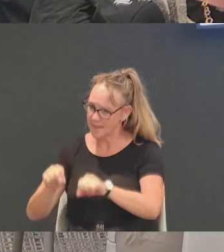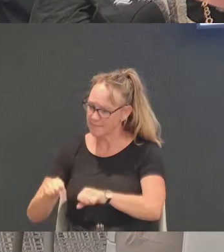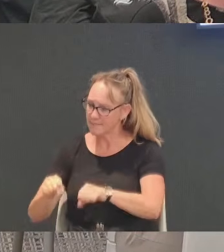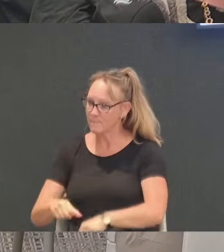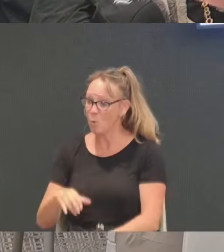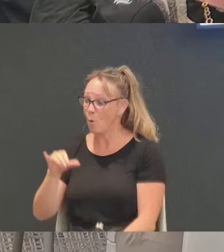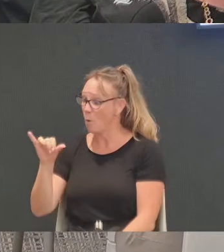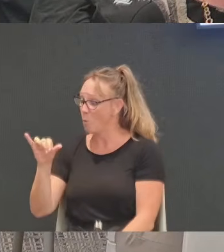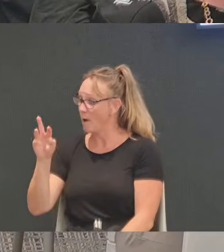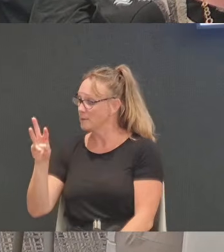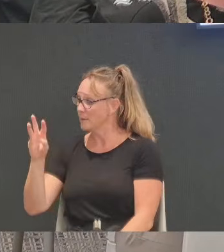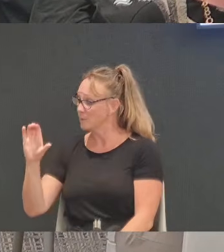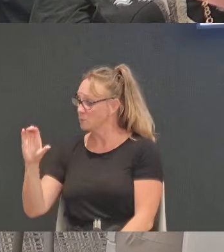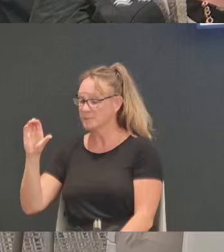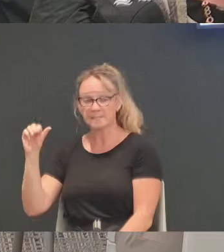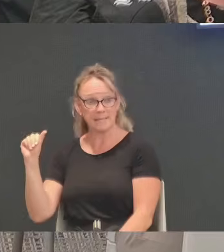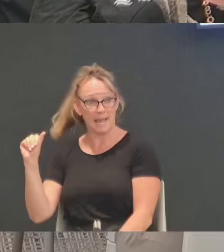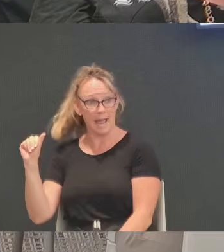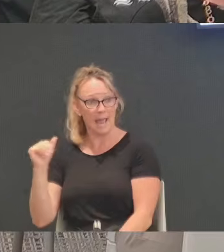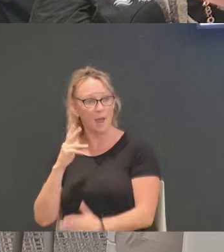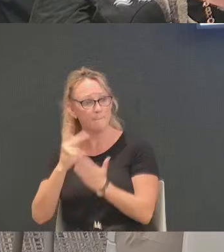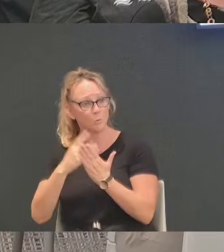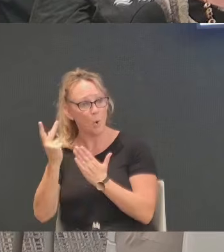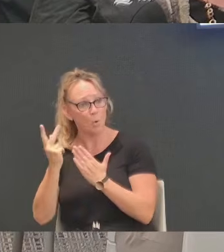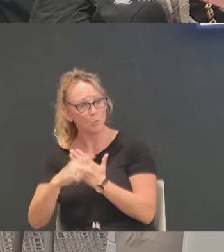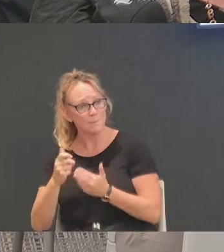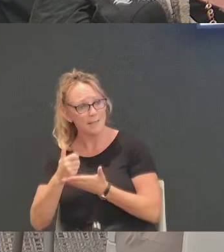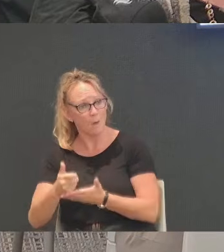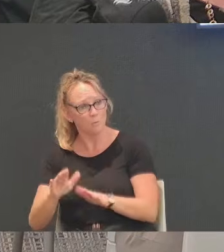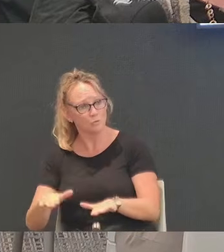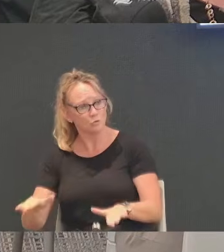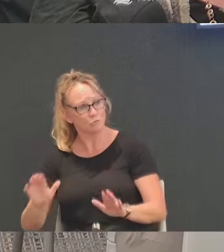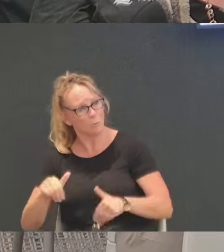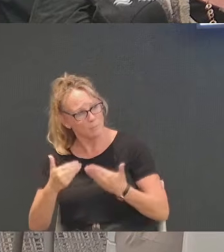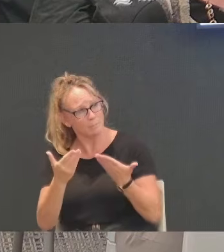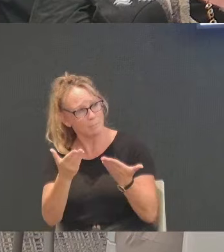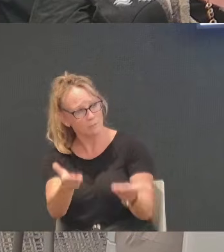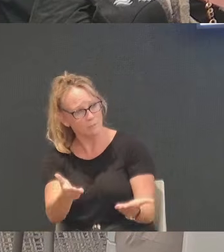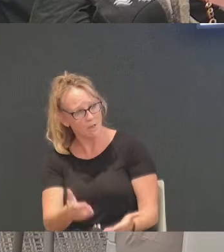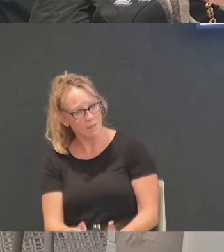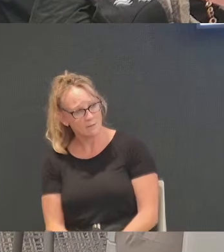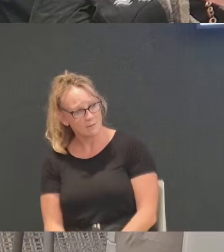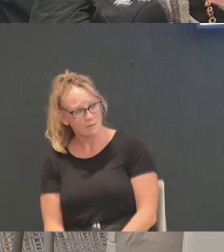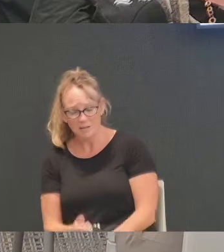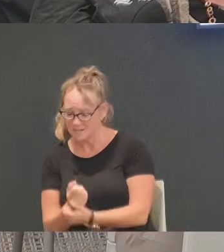Greater Cincinnati, we provide programs that help children remain safe, strengthen families,